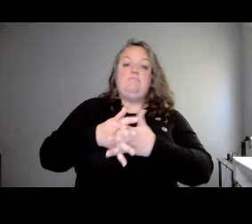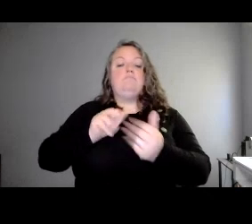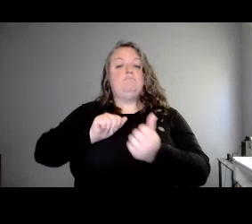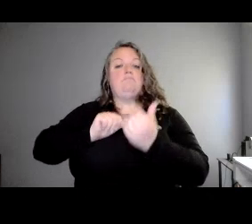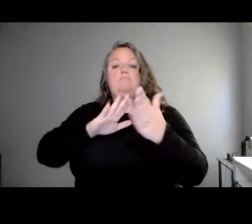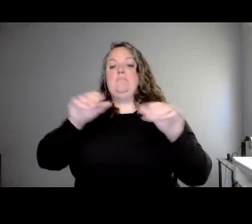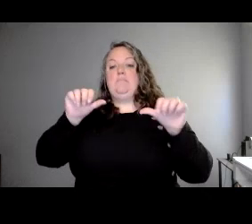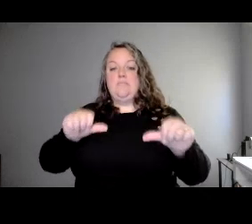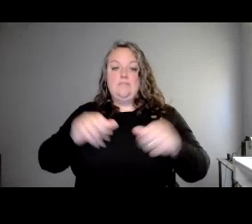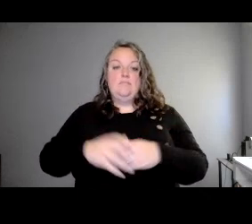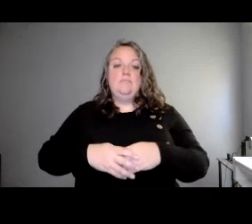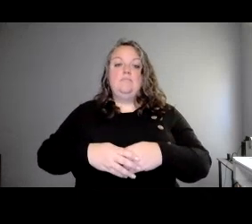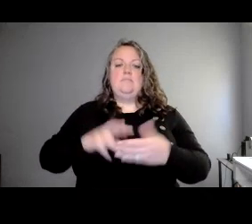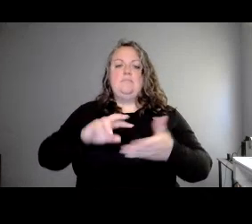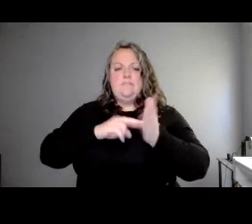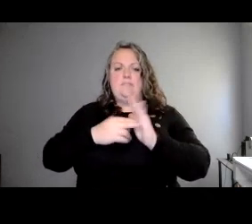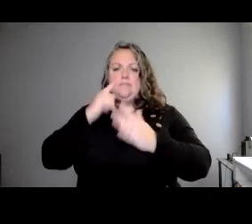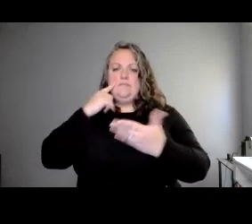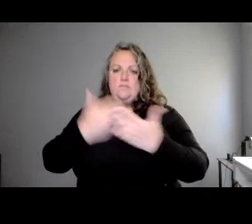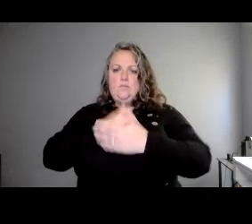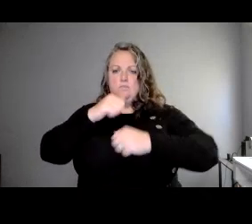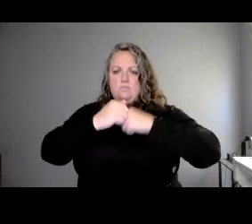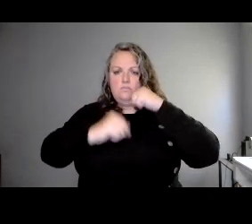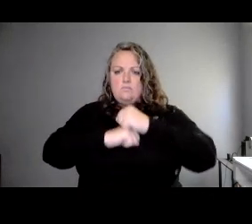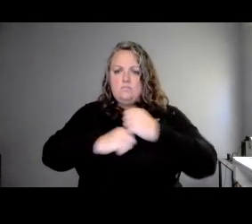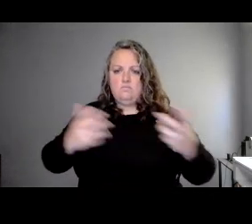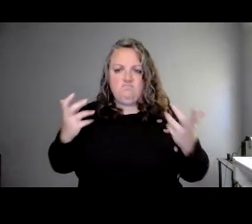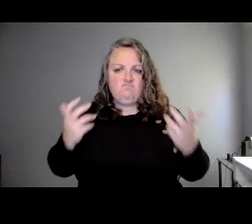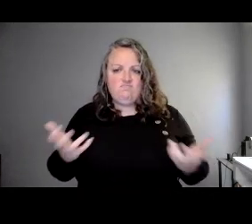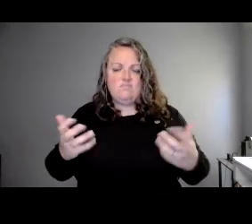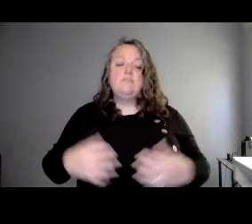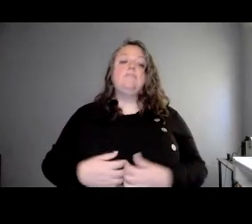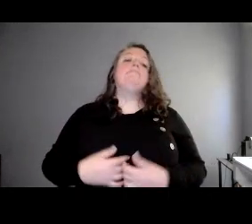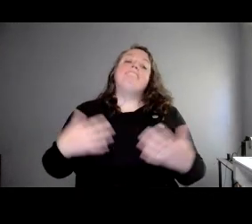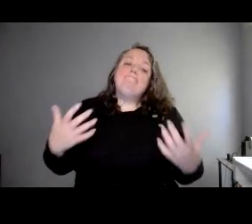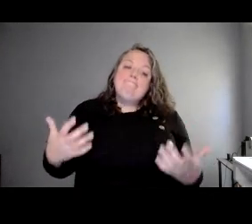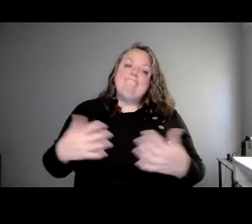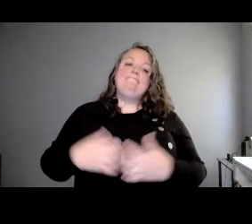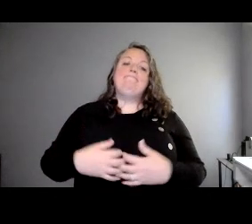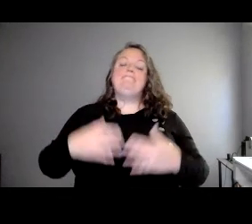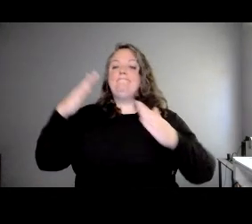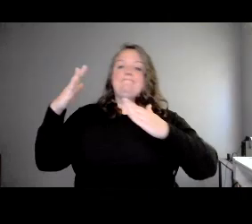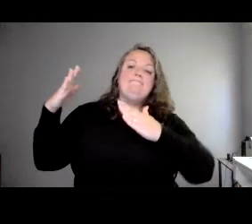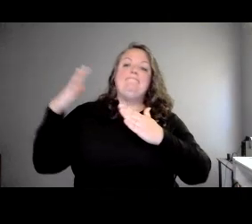what does that mean for new construction? Well, we have to have the highest level accessibility in